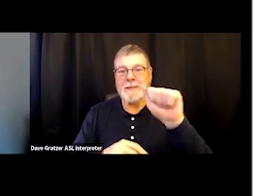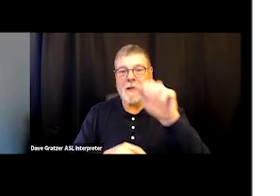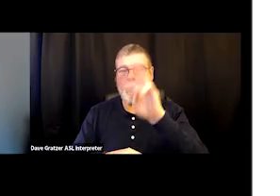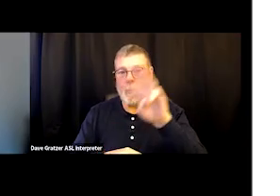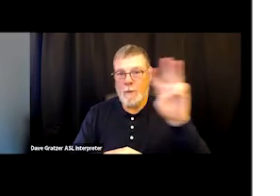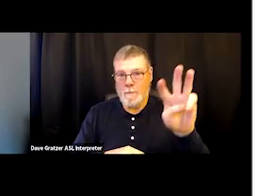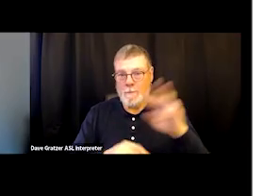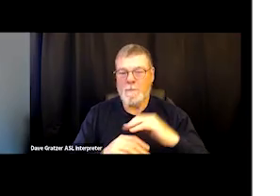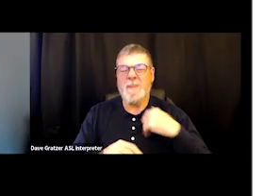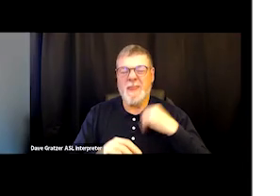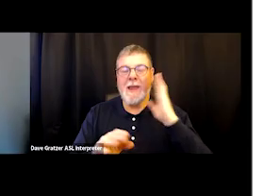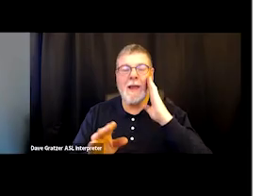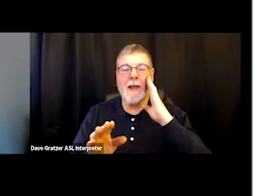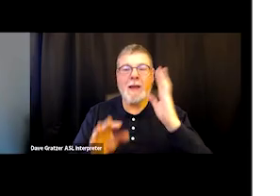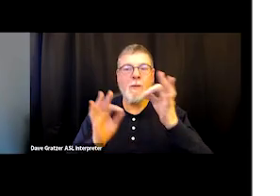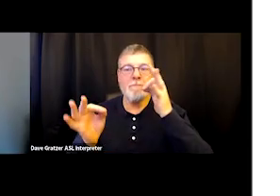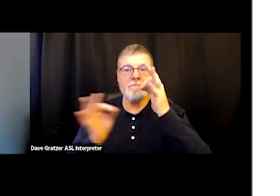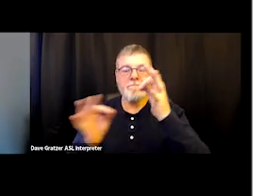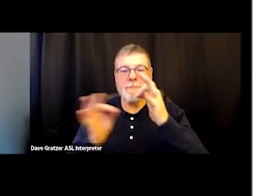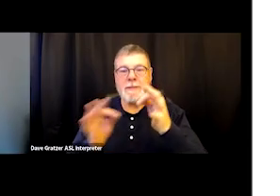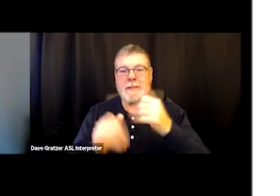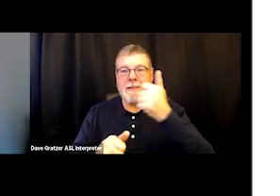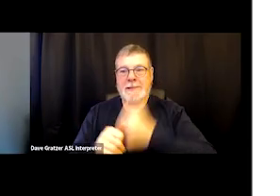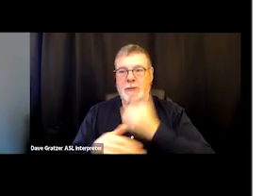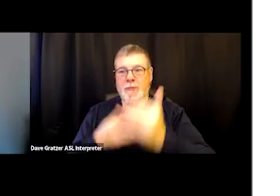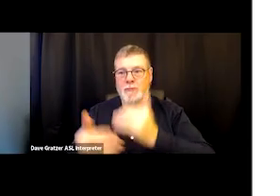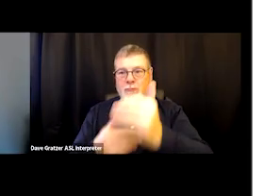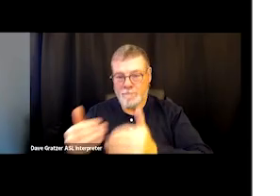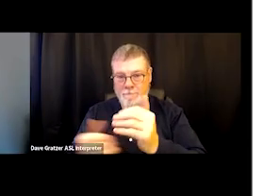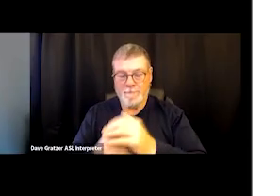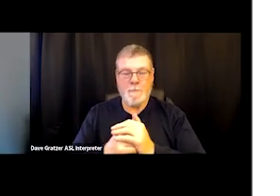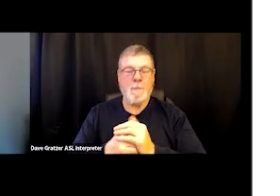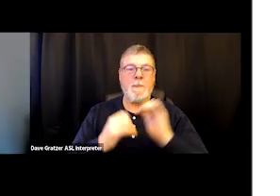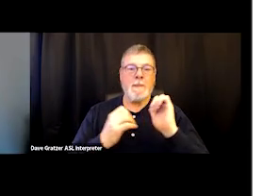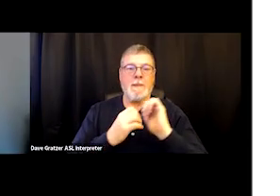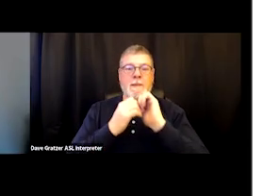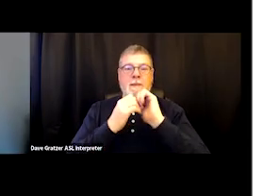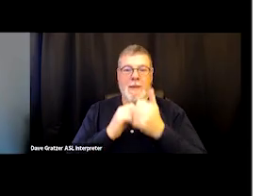And I'm gonna kinda go through the step-by-step process of how to help someone set